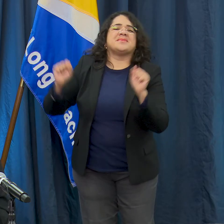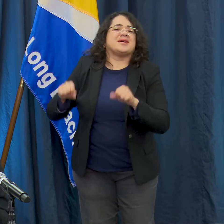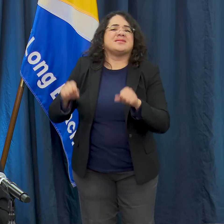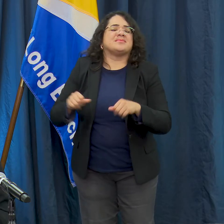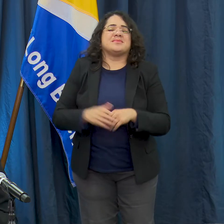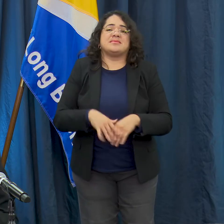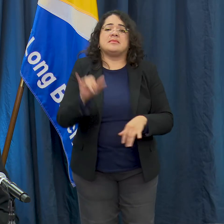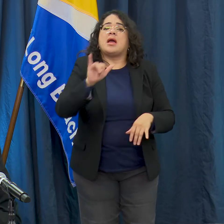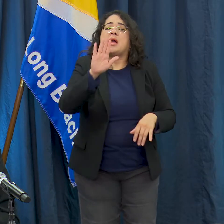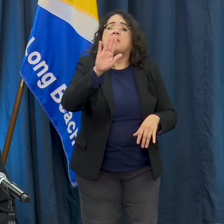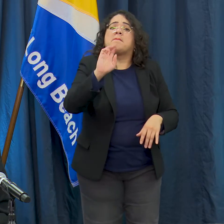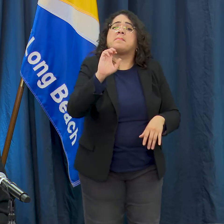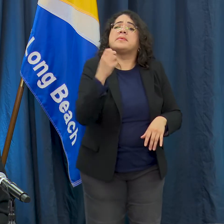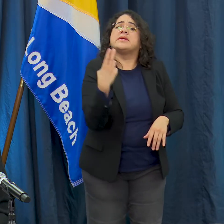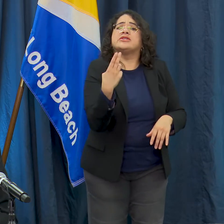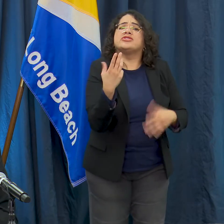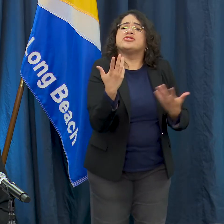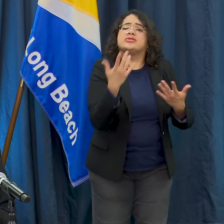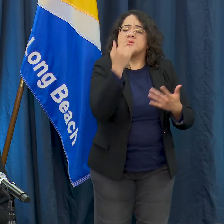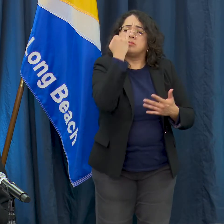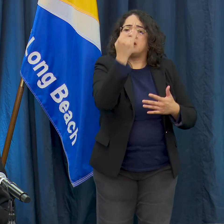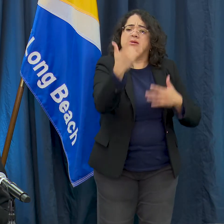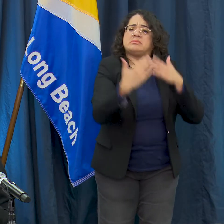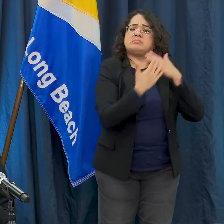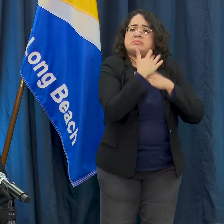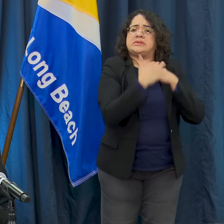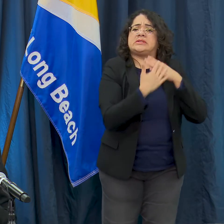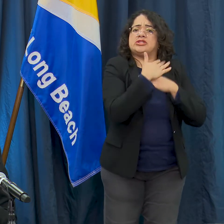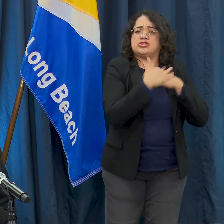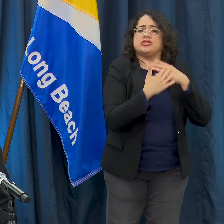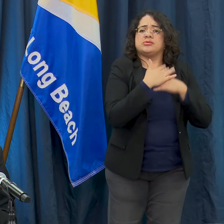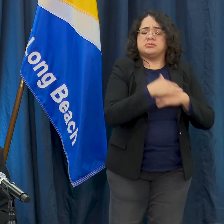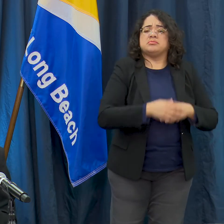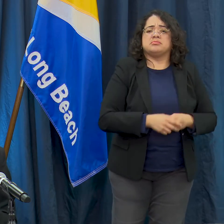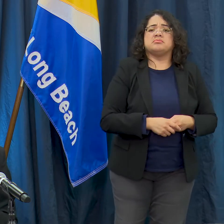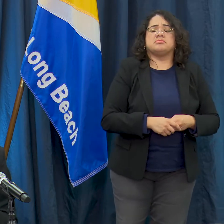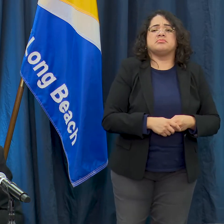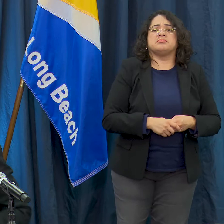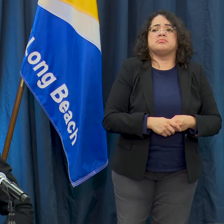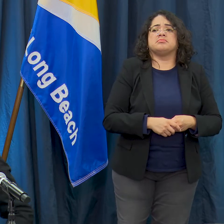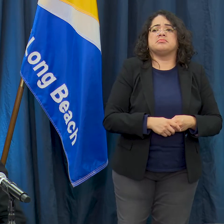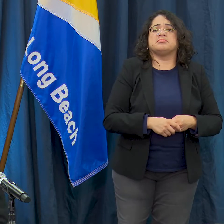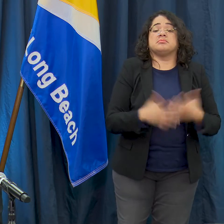beaches for example - in some cases beaches as they reopen in LA